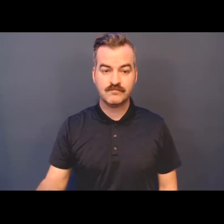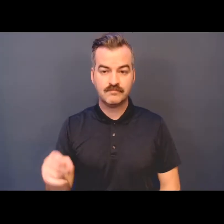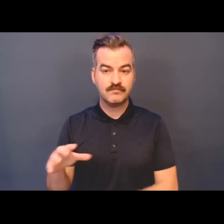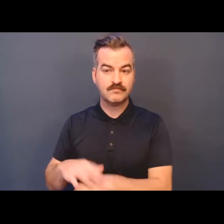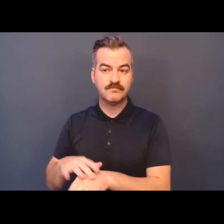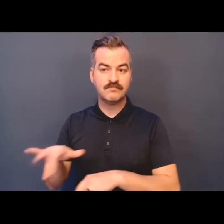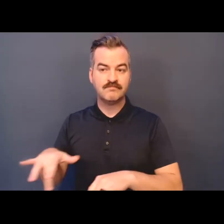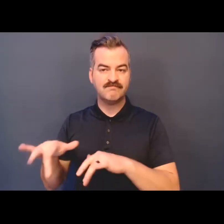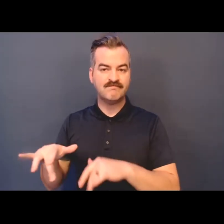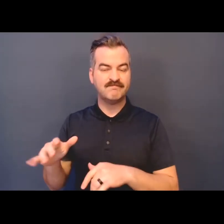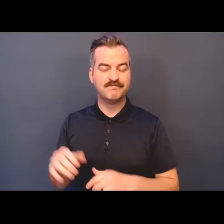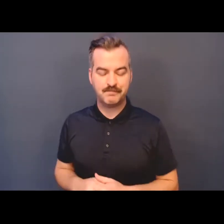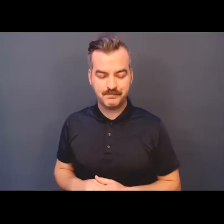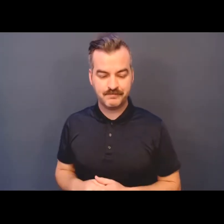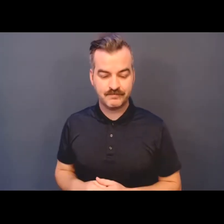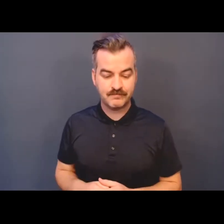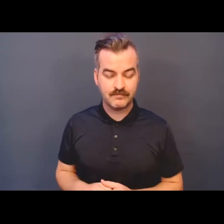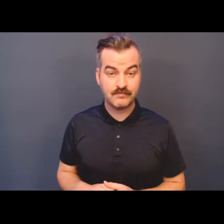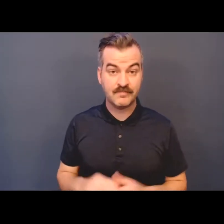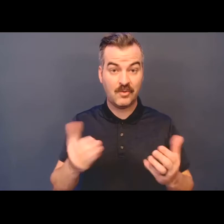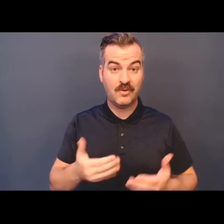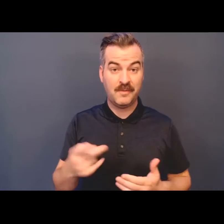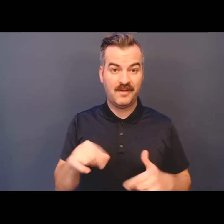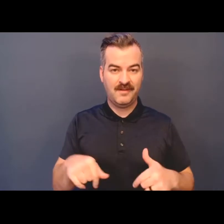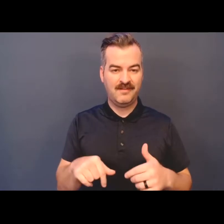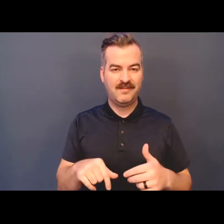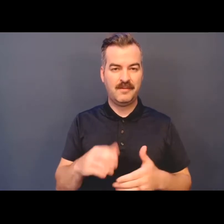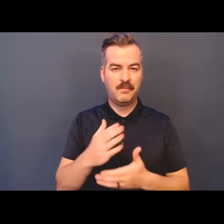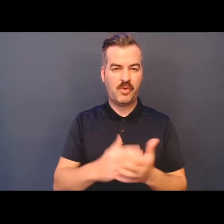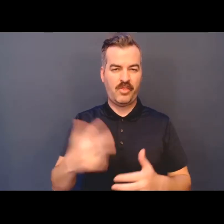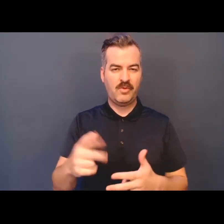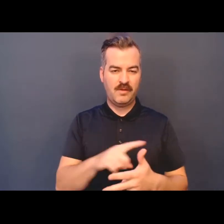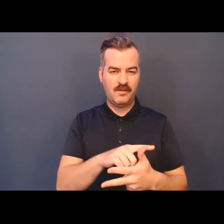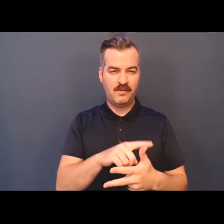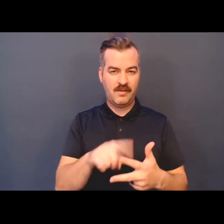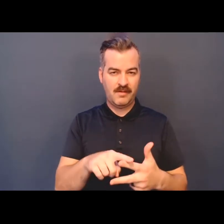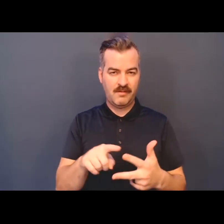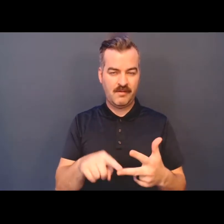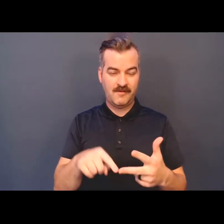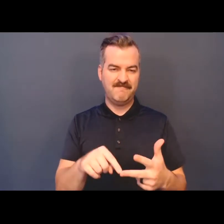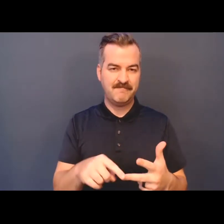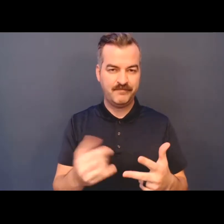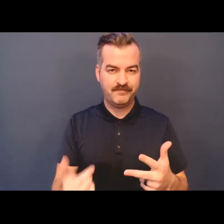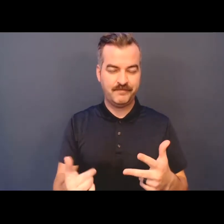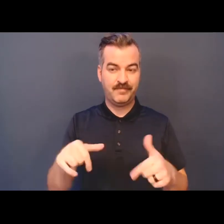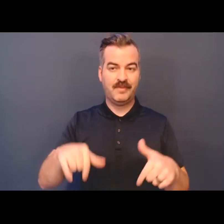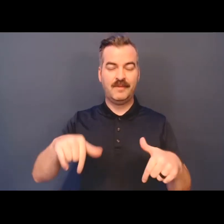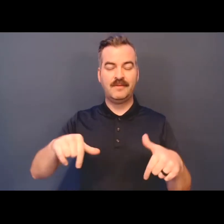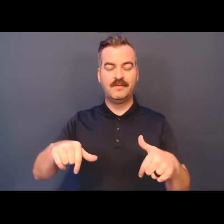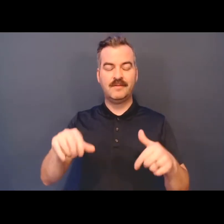Welcome back to part three of this virtual mini conference. Disability Justice emergency